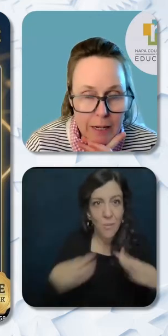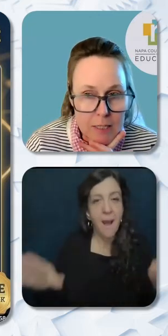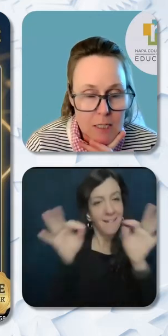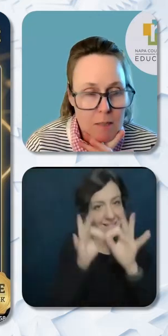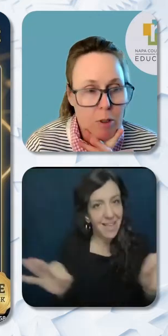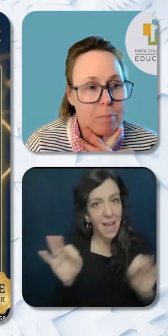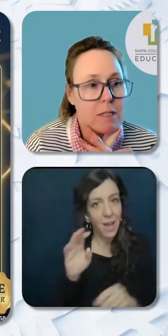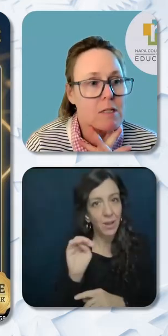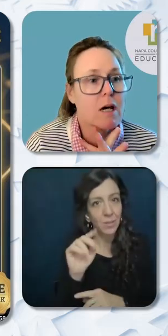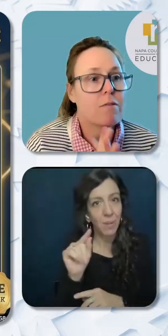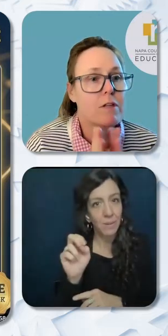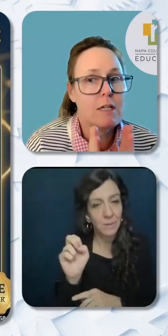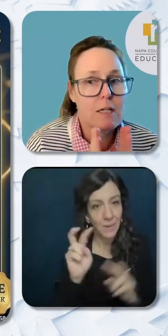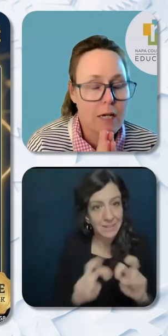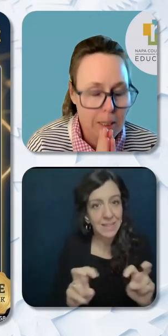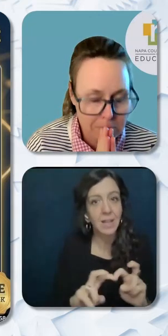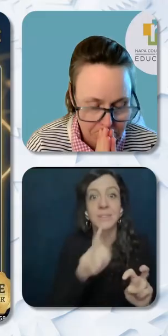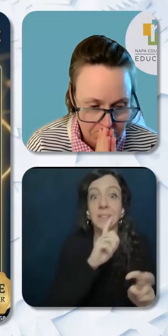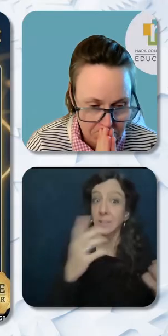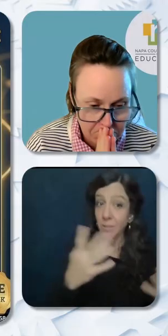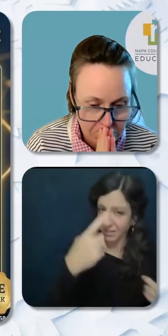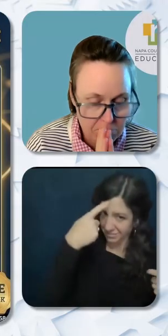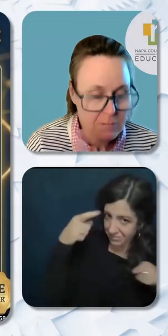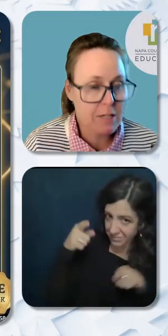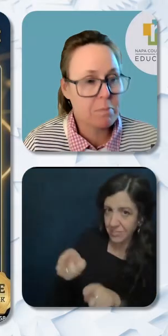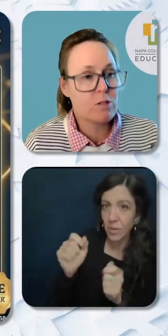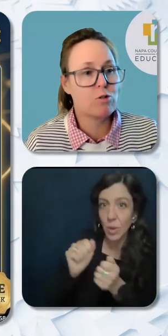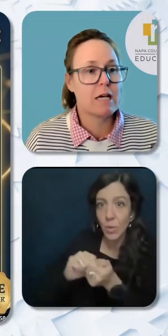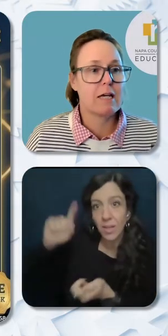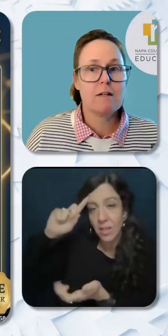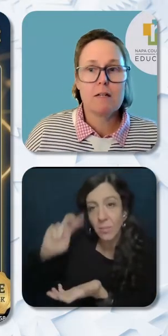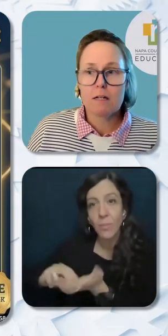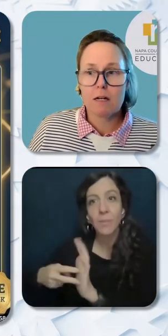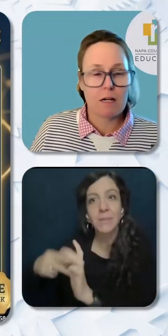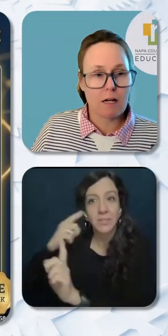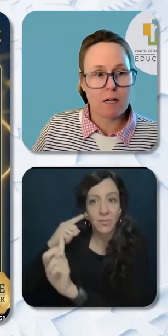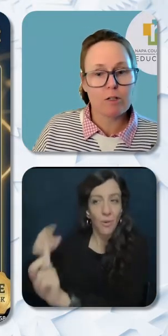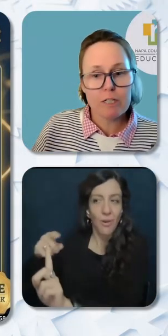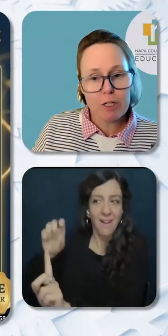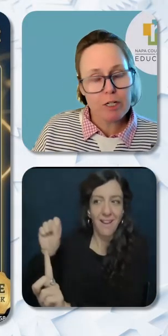is aligned to the purpose of the, SB 210.